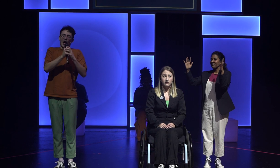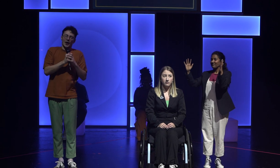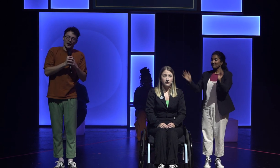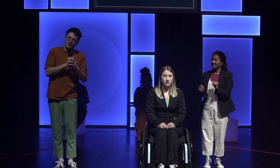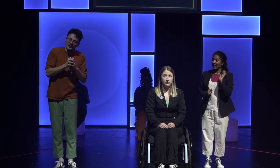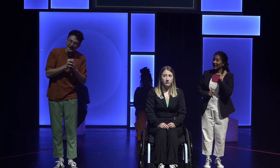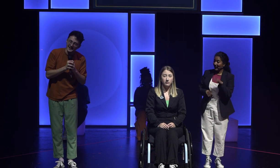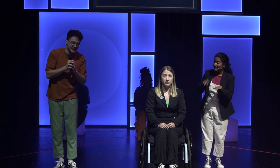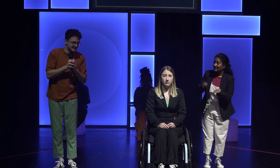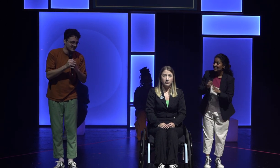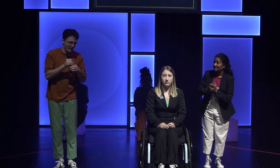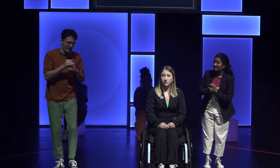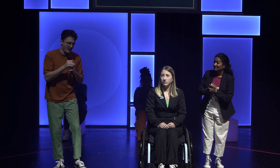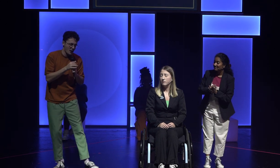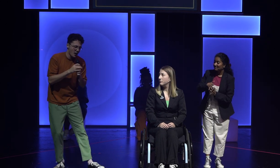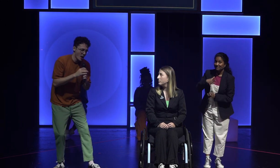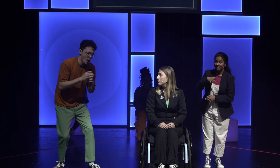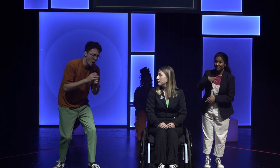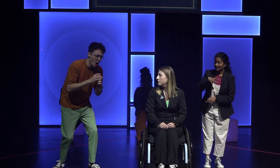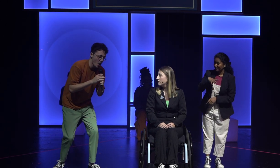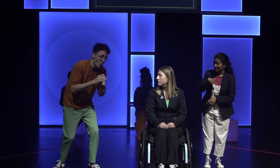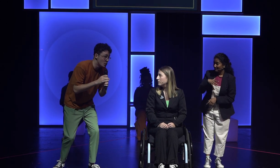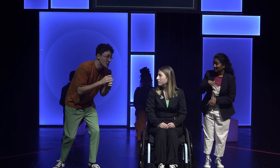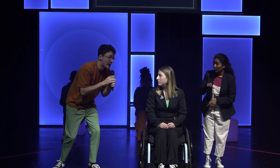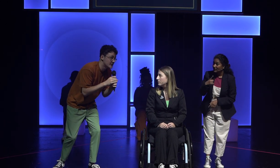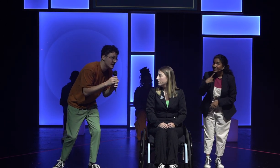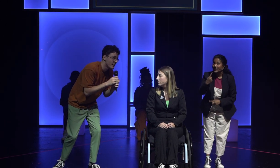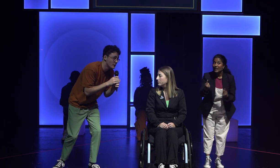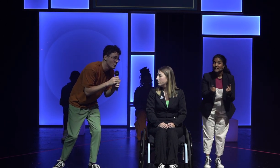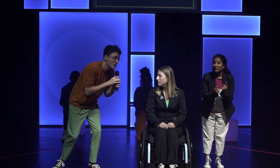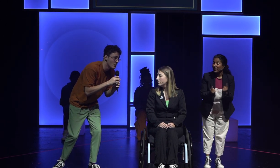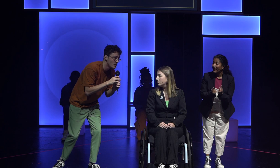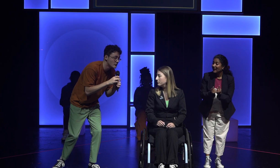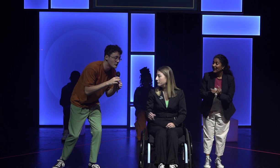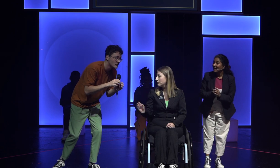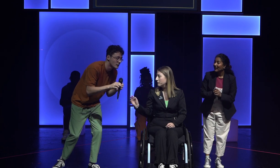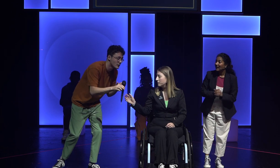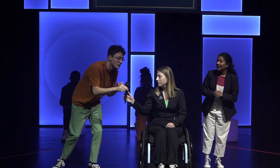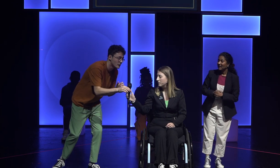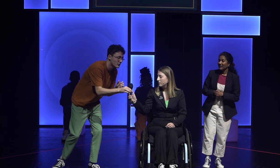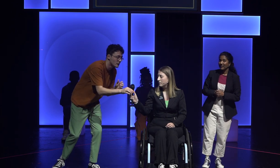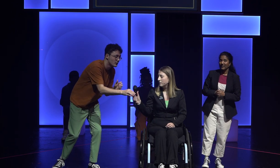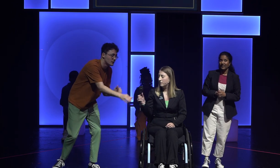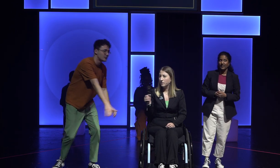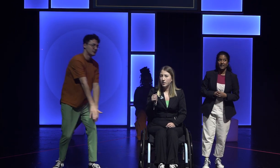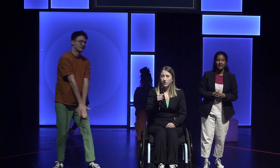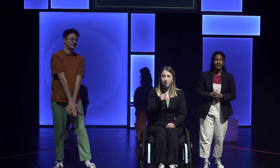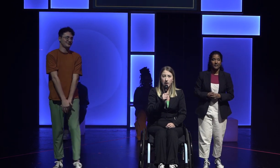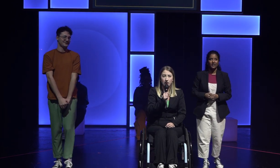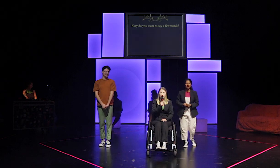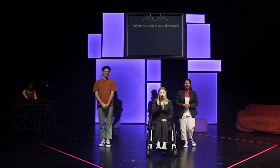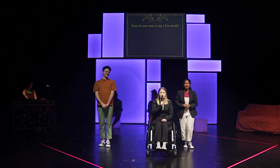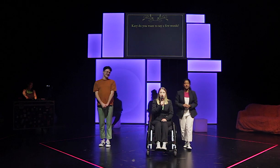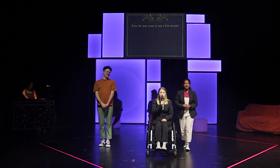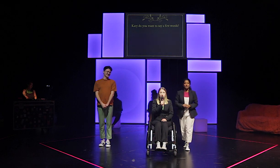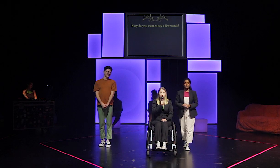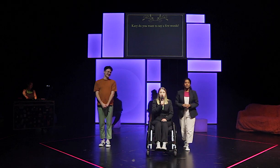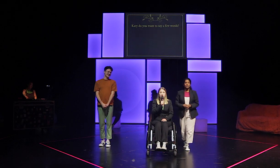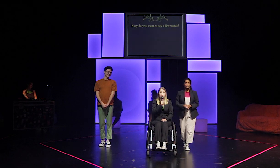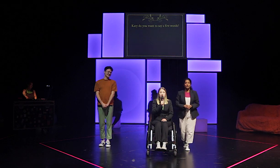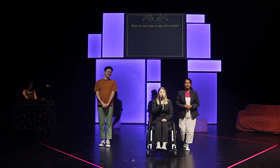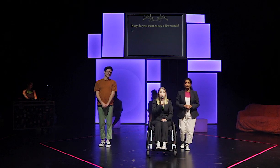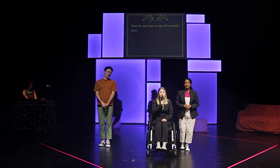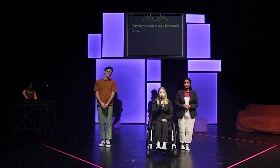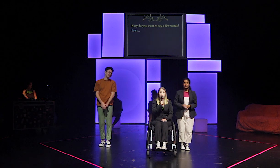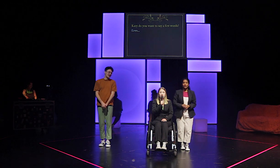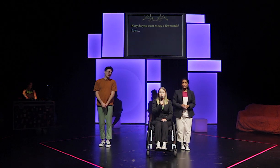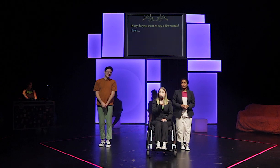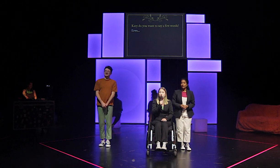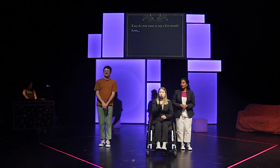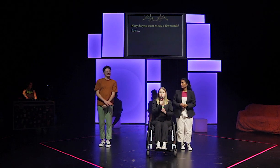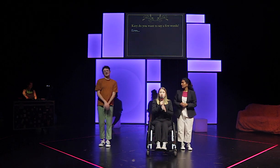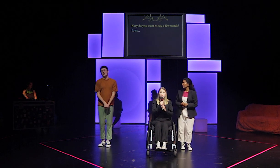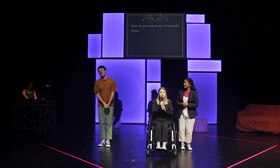Katy, would you like to say a few words? - Ummm….